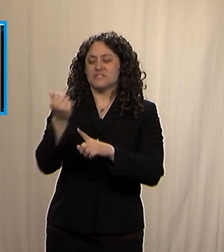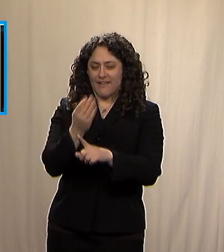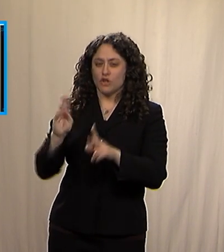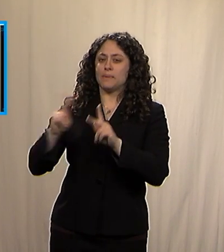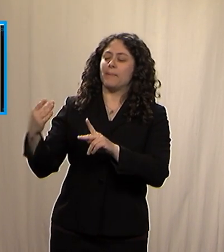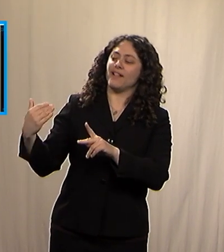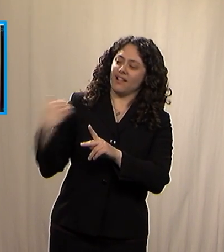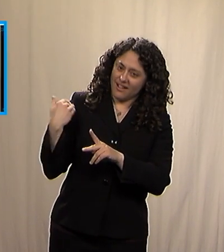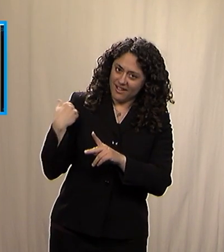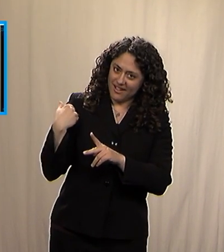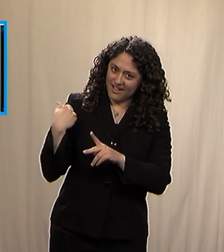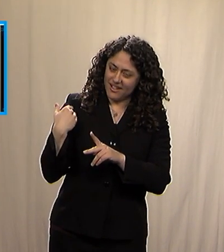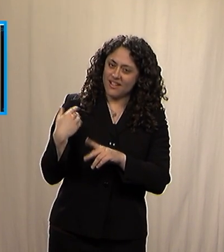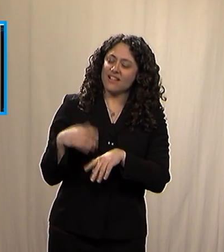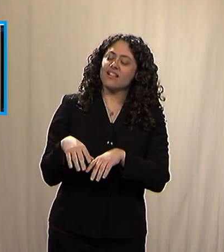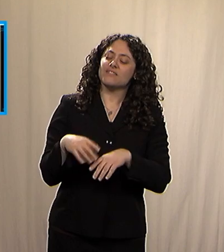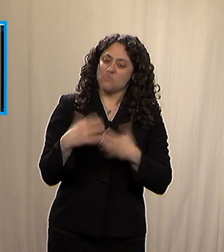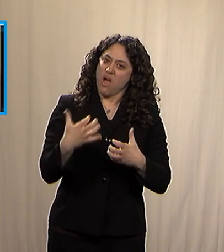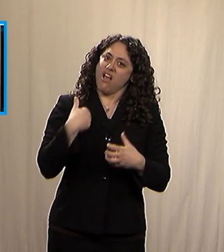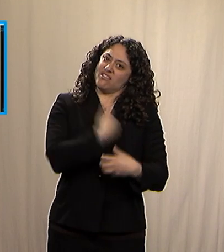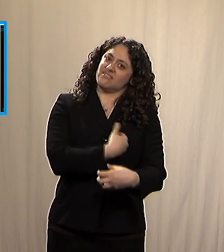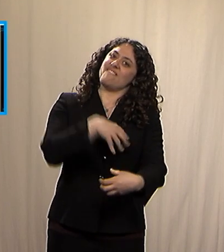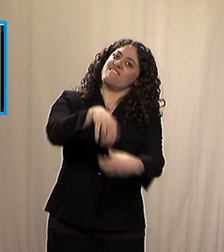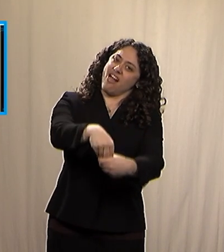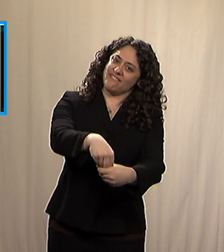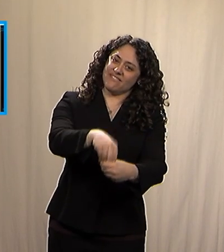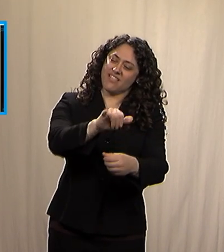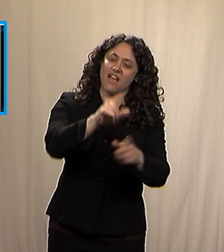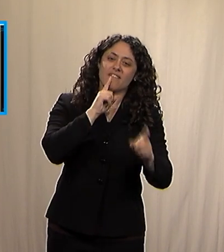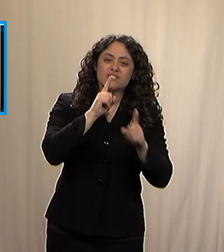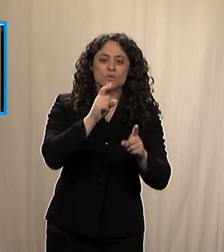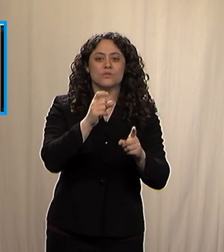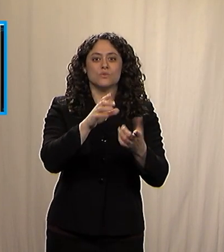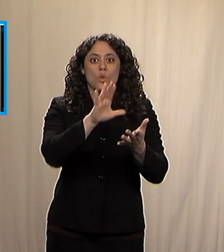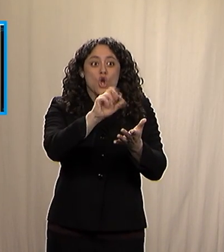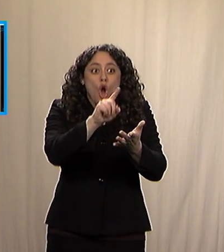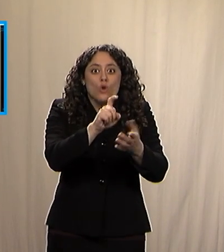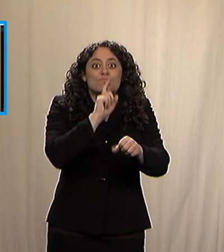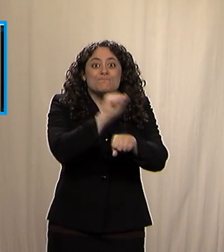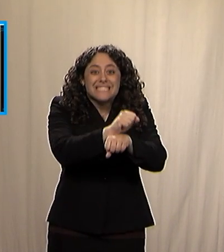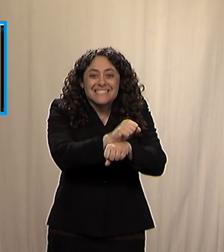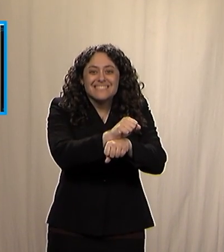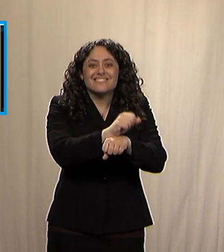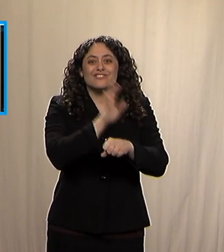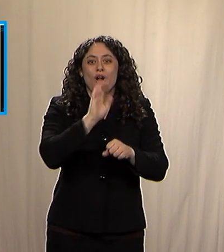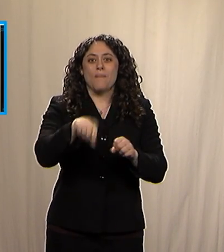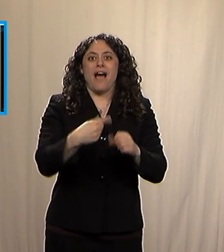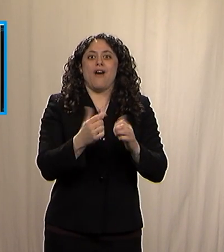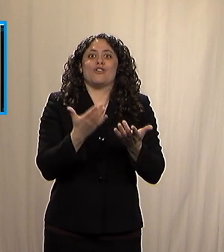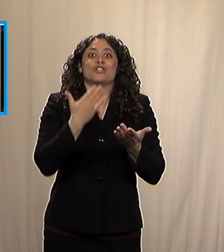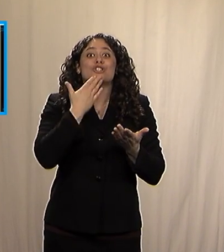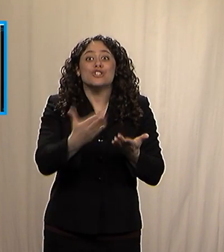so that the codes are reflective of actual good practice. So that remains to be seen.